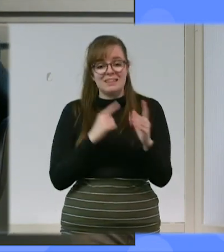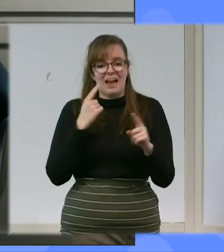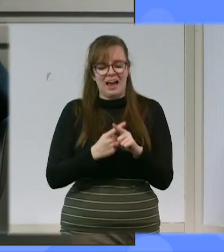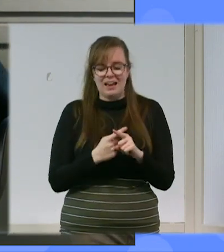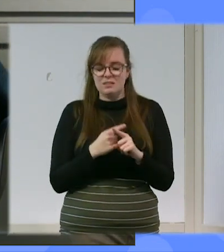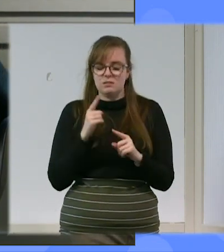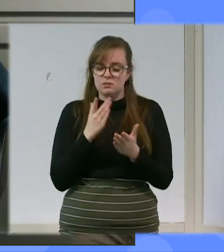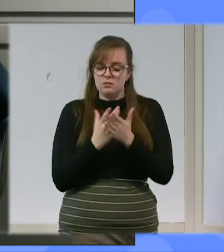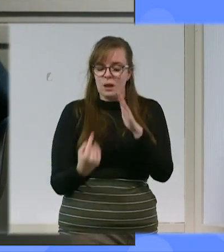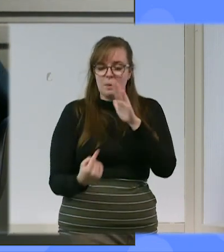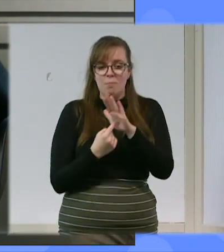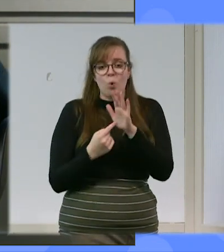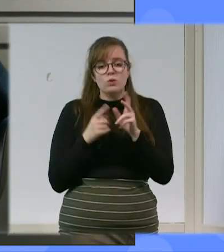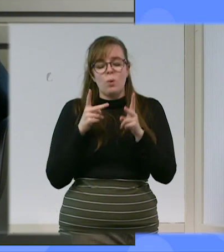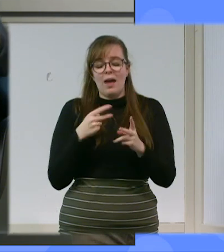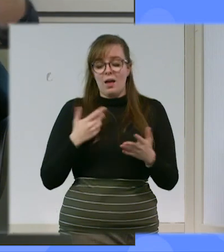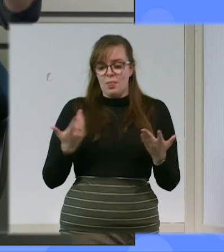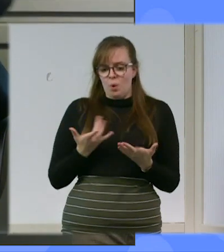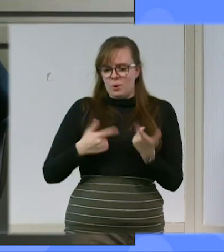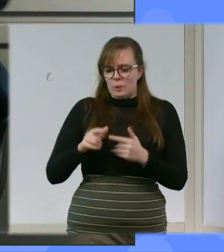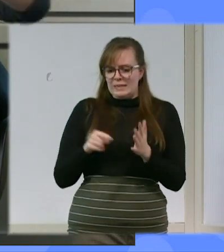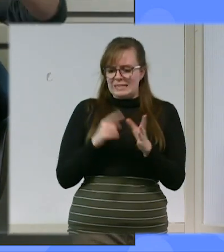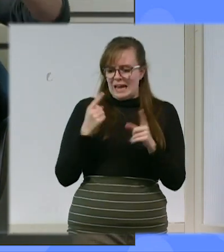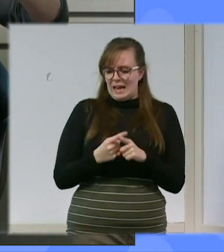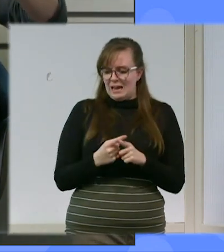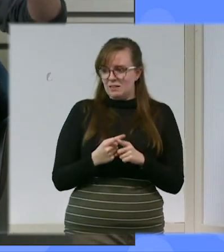an important way I mean at the moment we taxed the work that we all or do in our